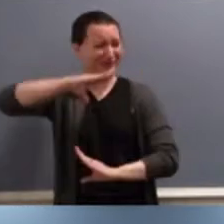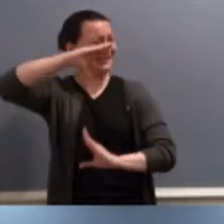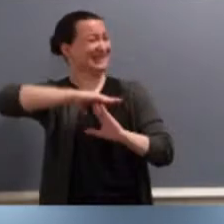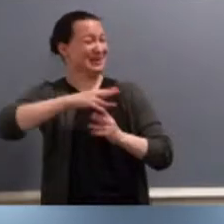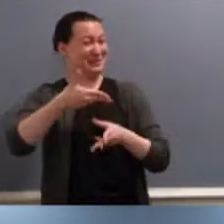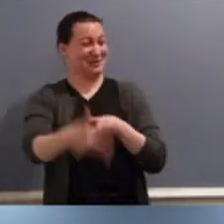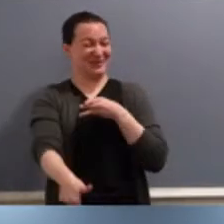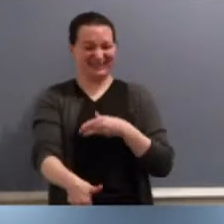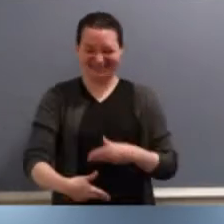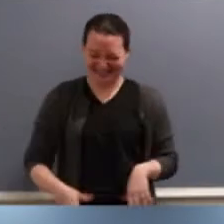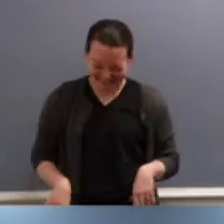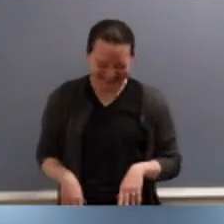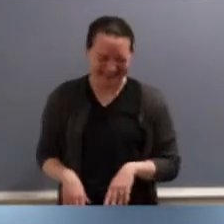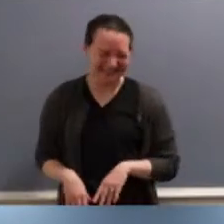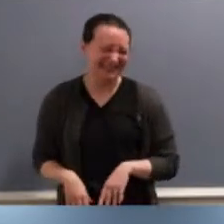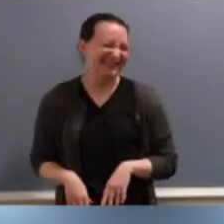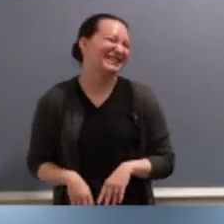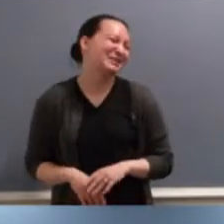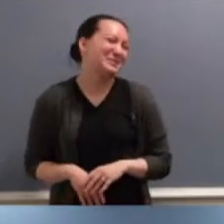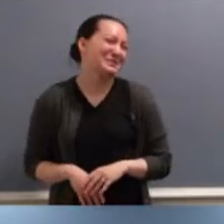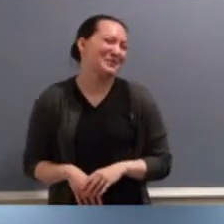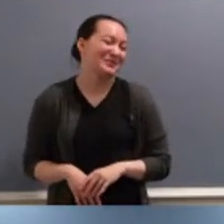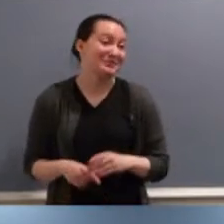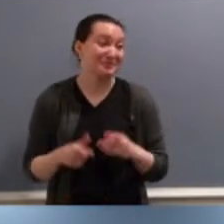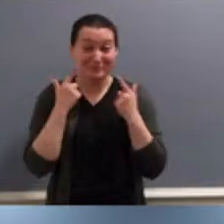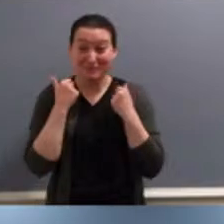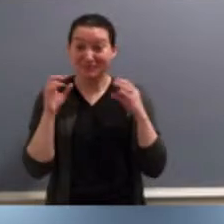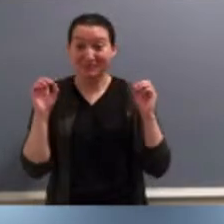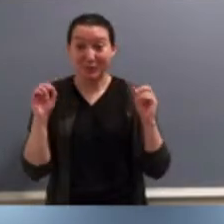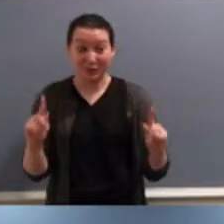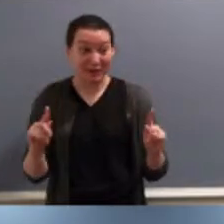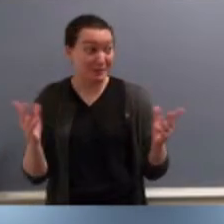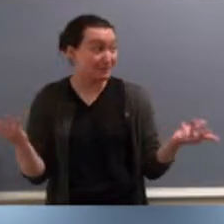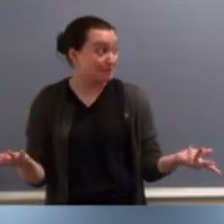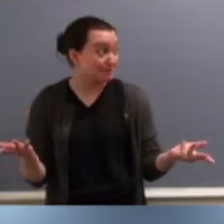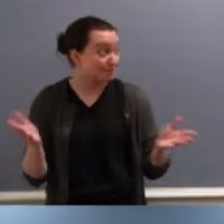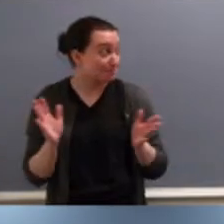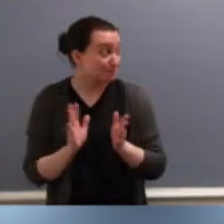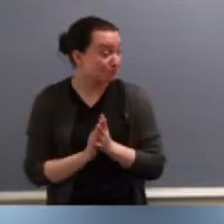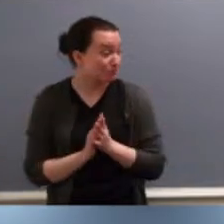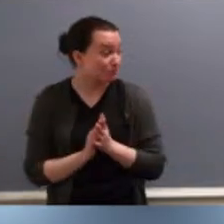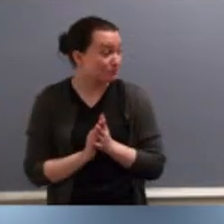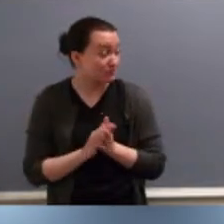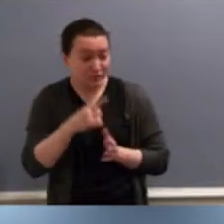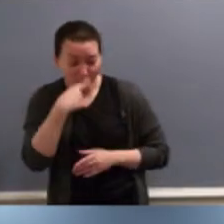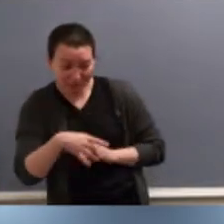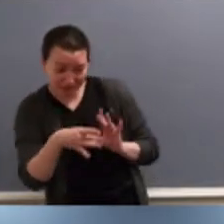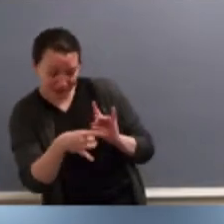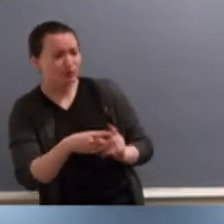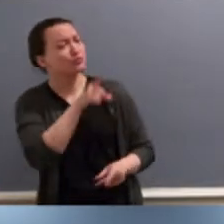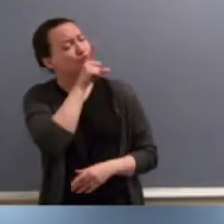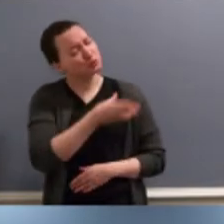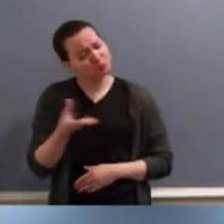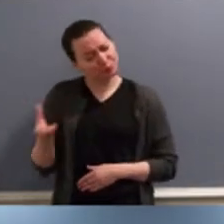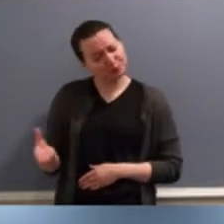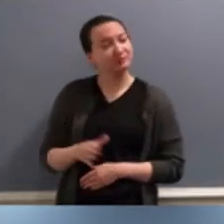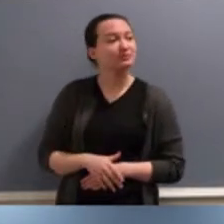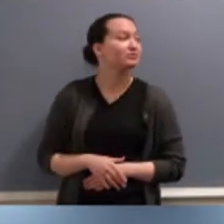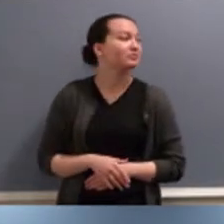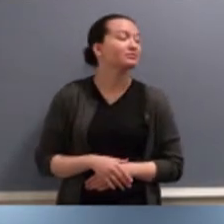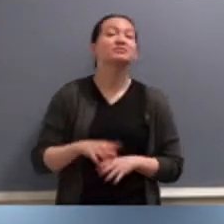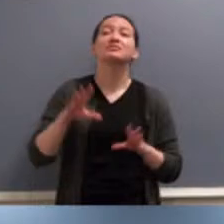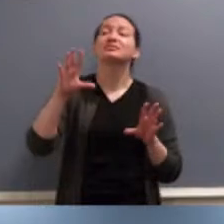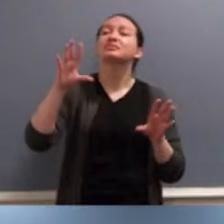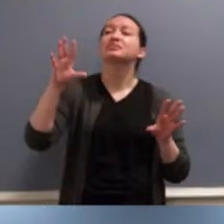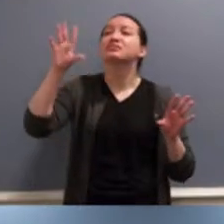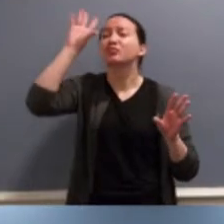for the county okay well I would like to say something sure thank you I just had one I had